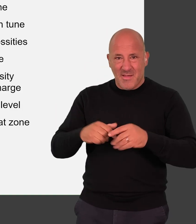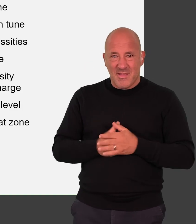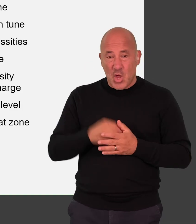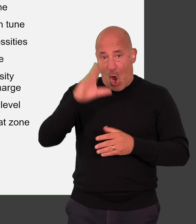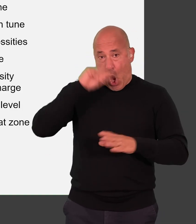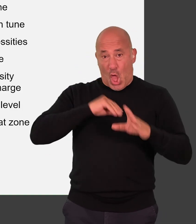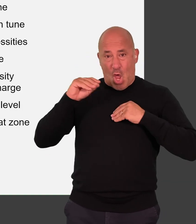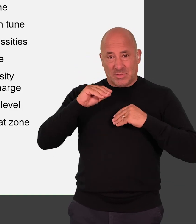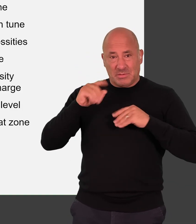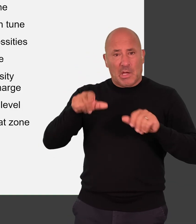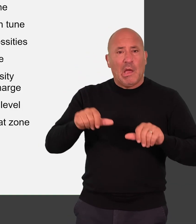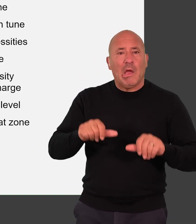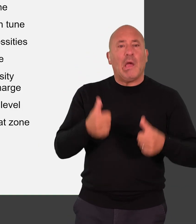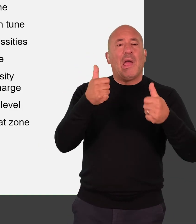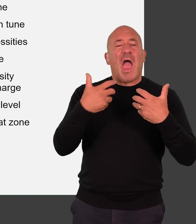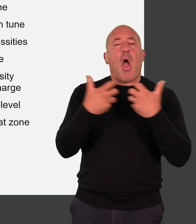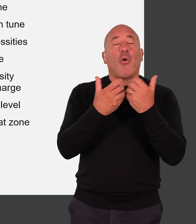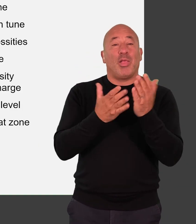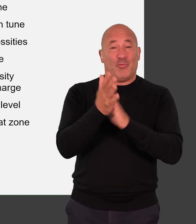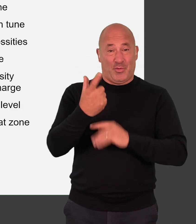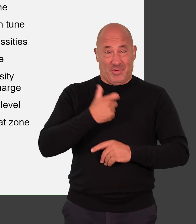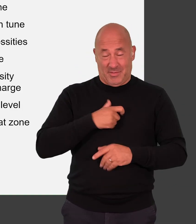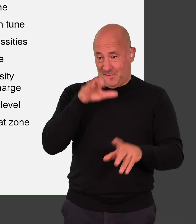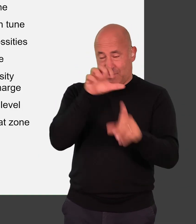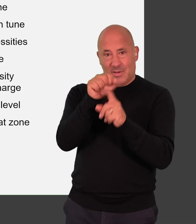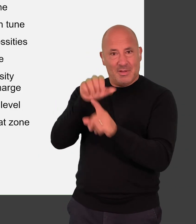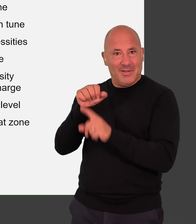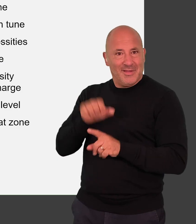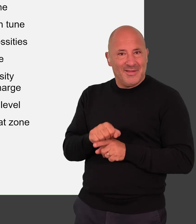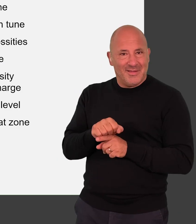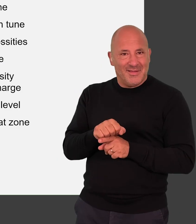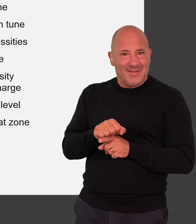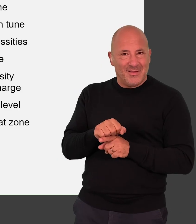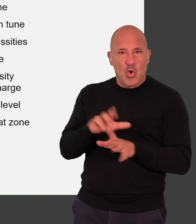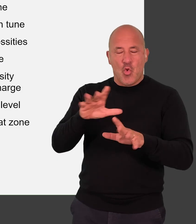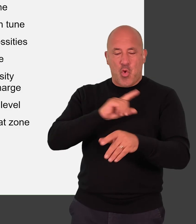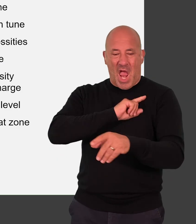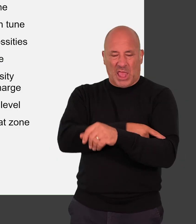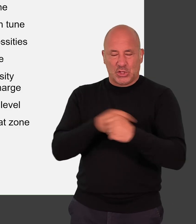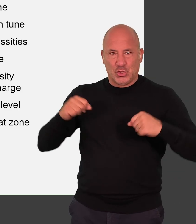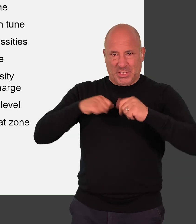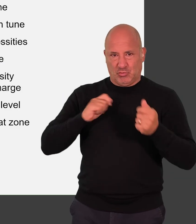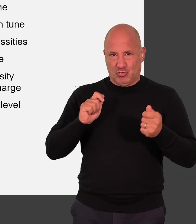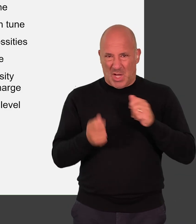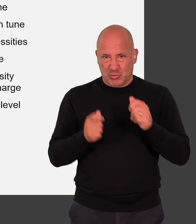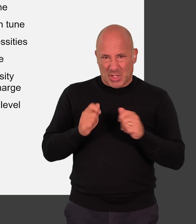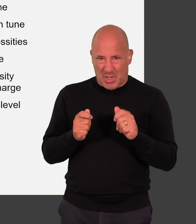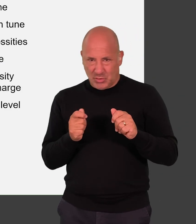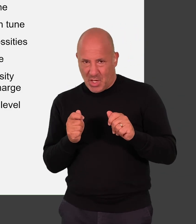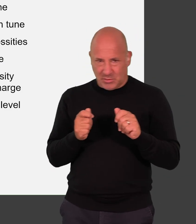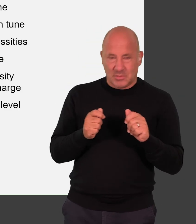The alerts are only effective when the person takes notice of them and makes energy allocation adjustments